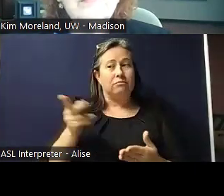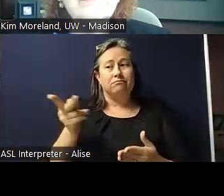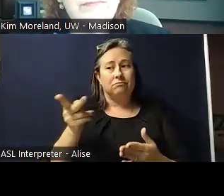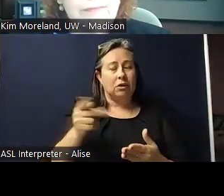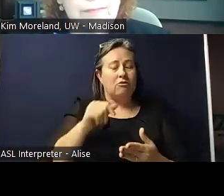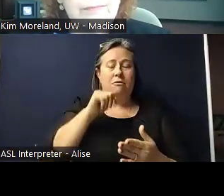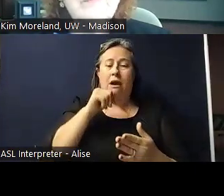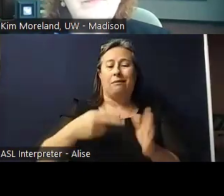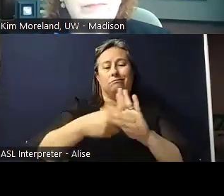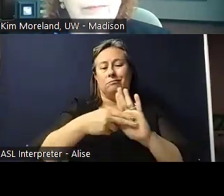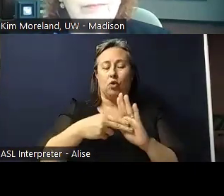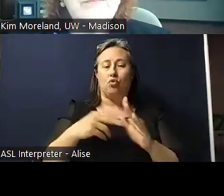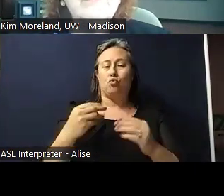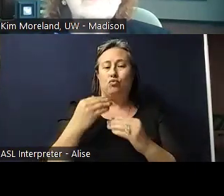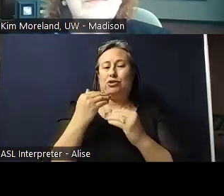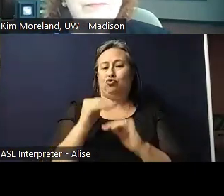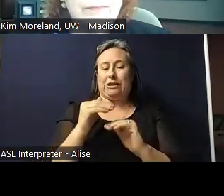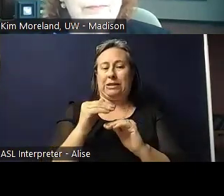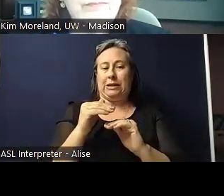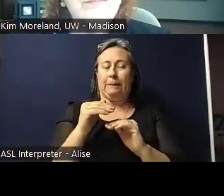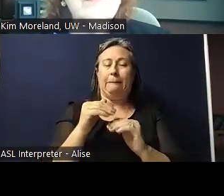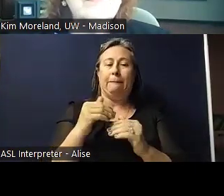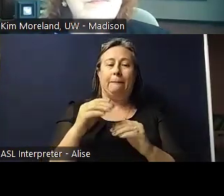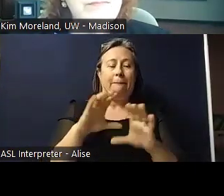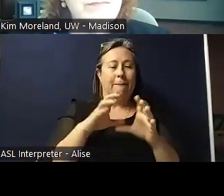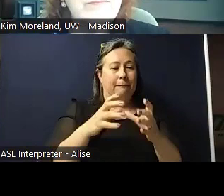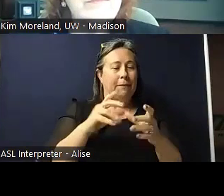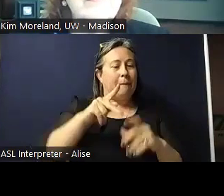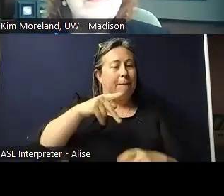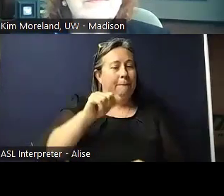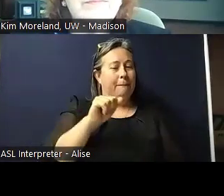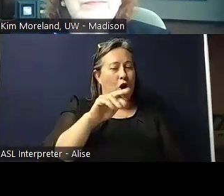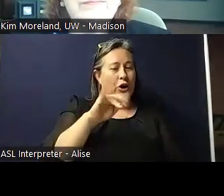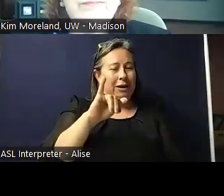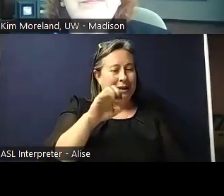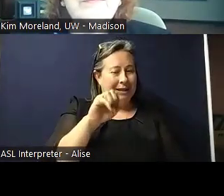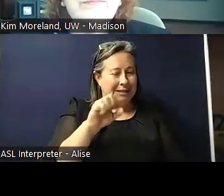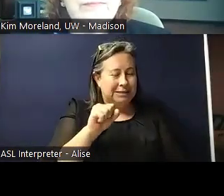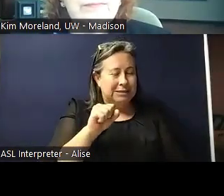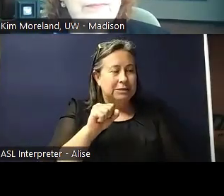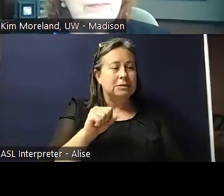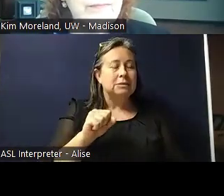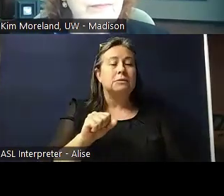that would be very difficult to work with in those circumstances and other institutional risks,